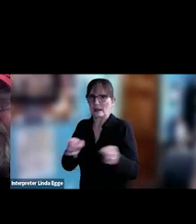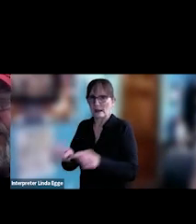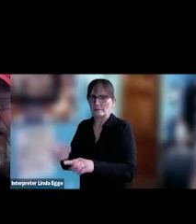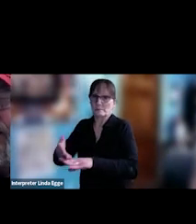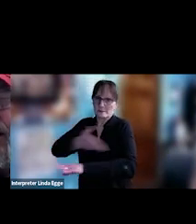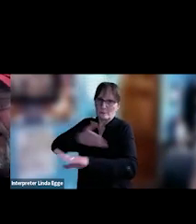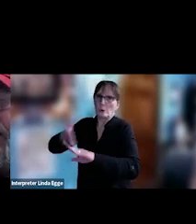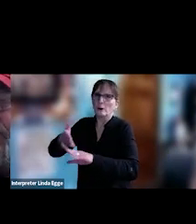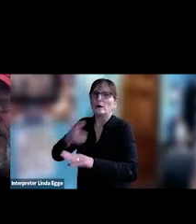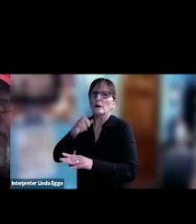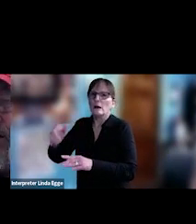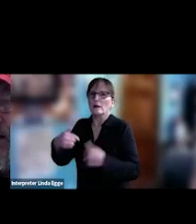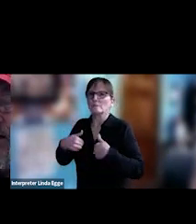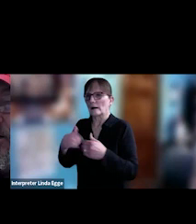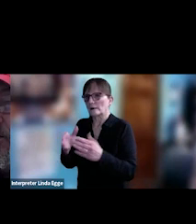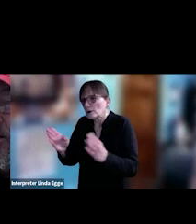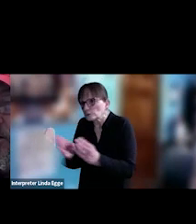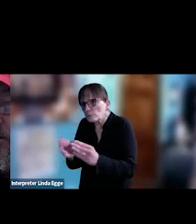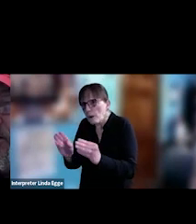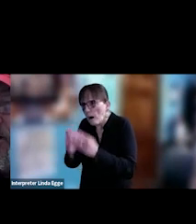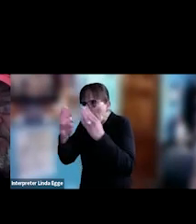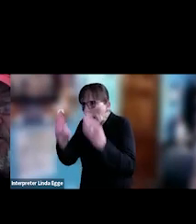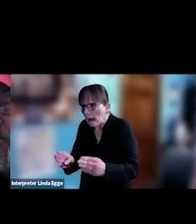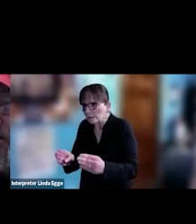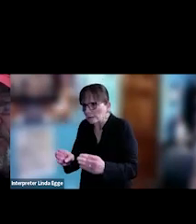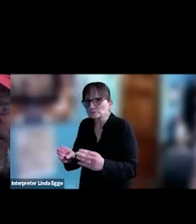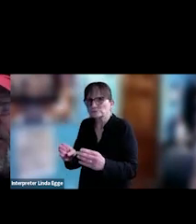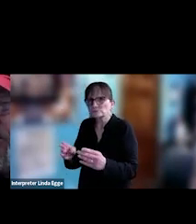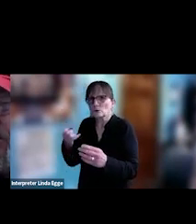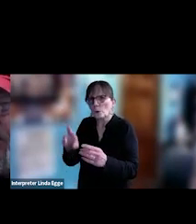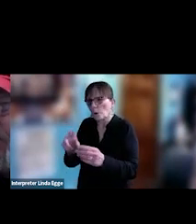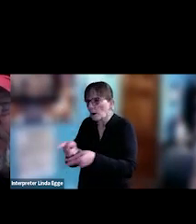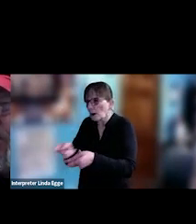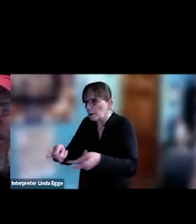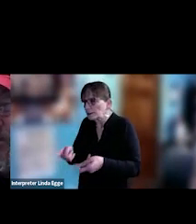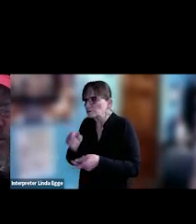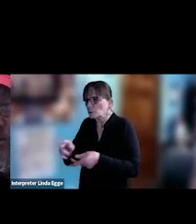I figured if I got a little house or something like that, you know, or a place where I could at least establish myself